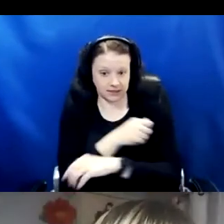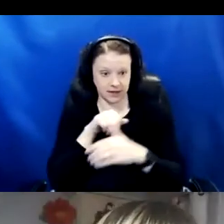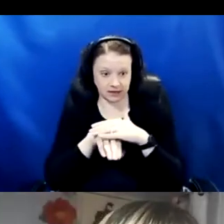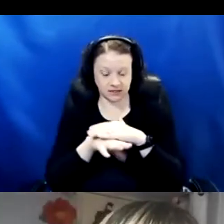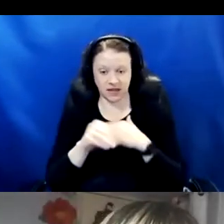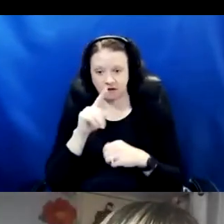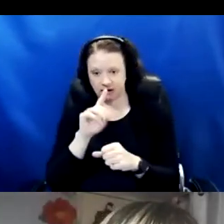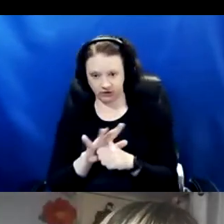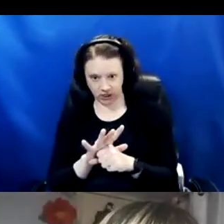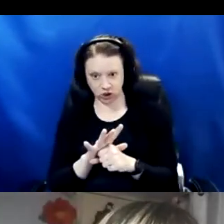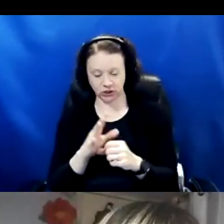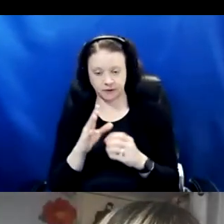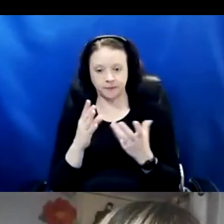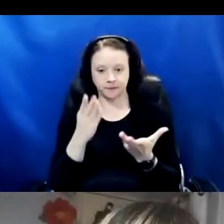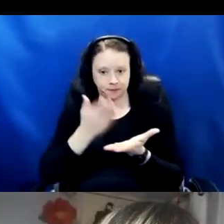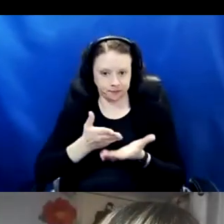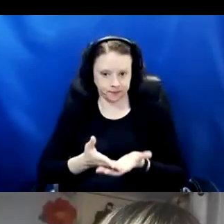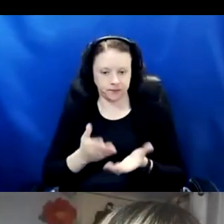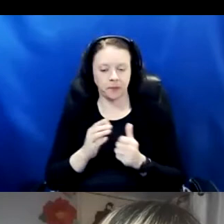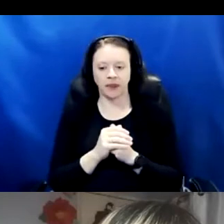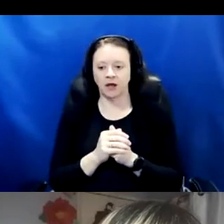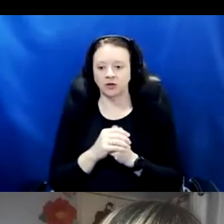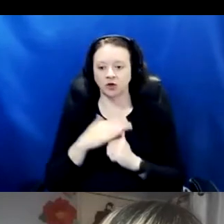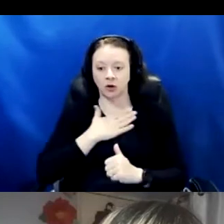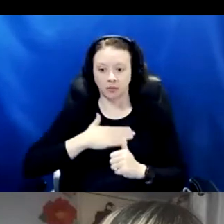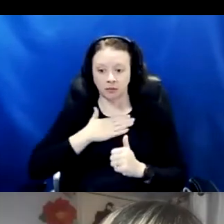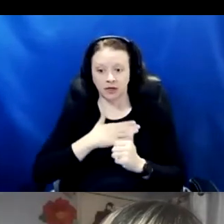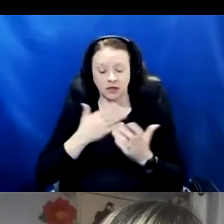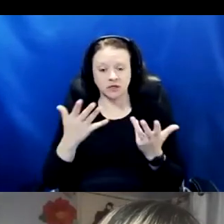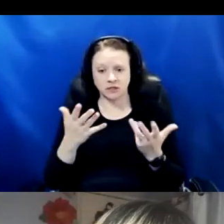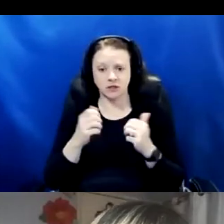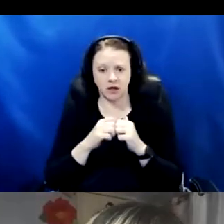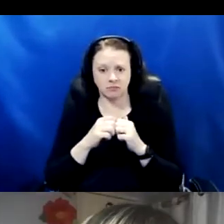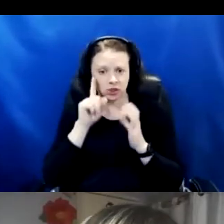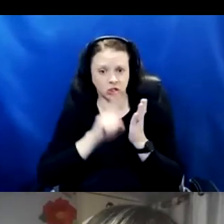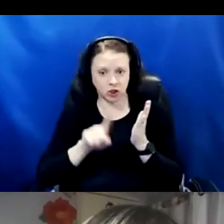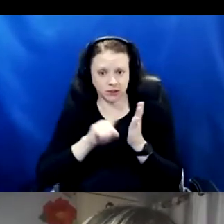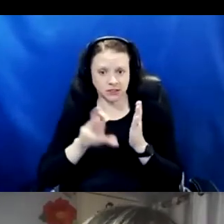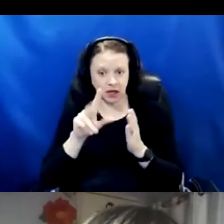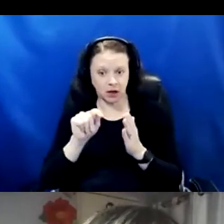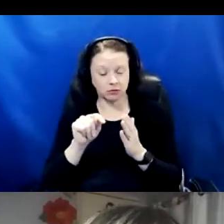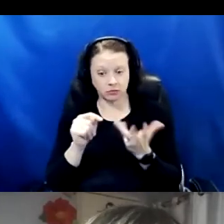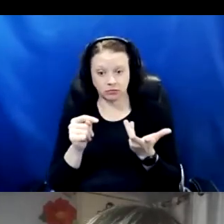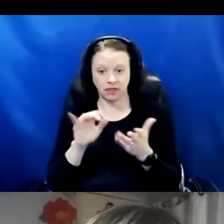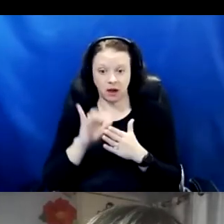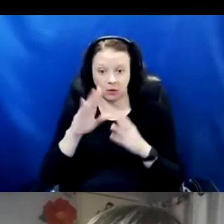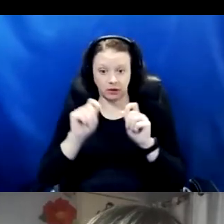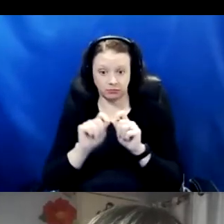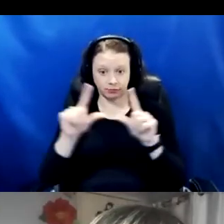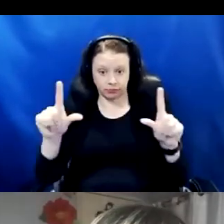So please, you know, check this out. It will be on our website, which is flareproject.org.